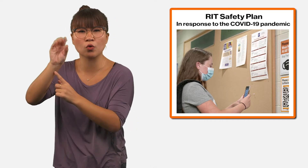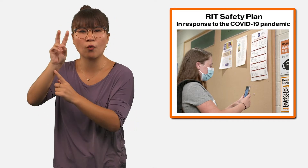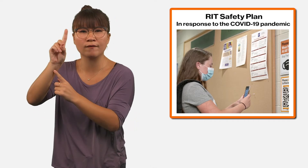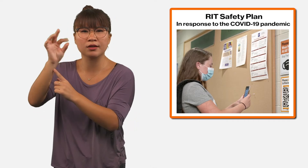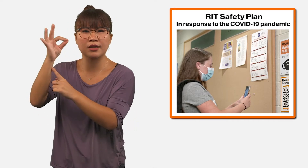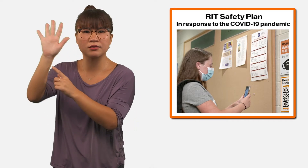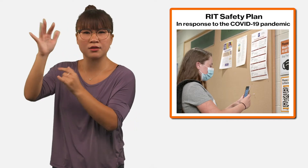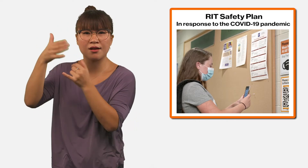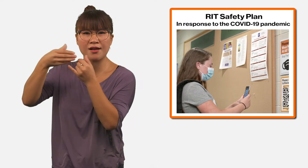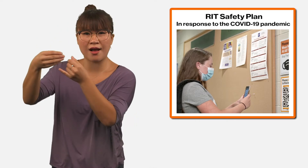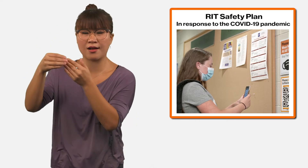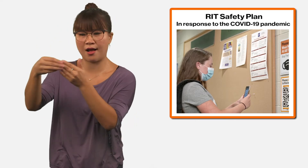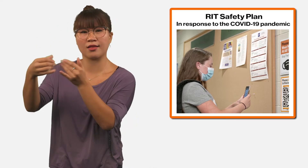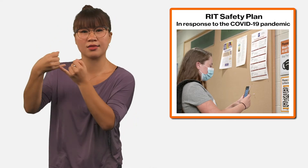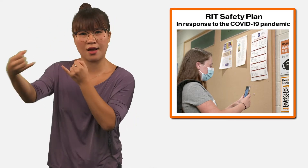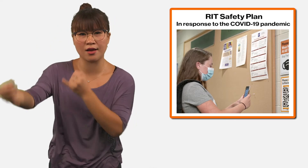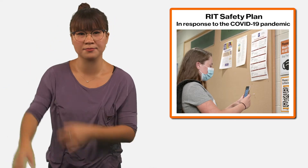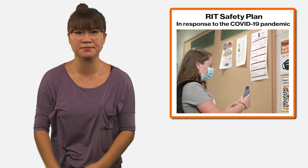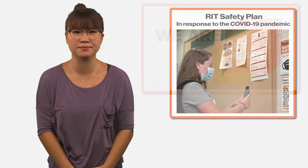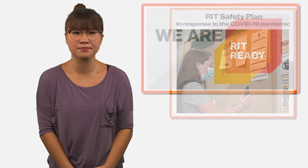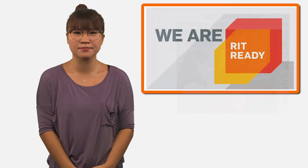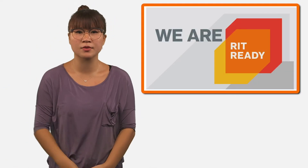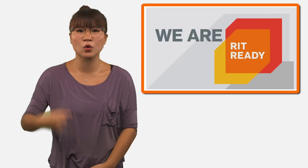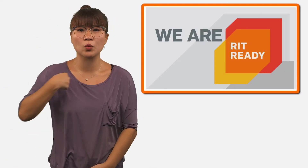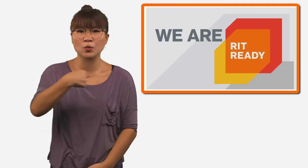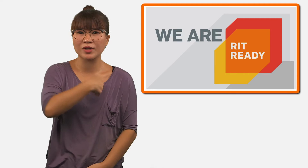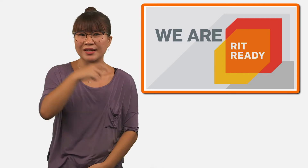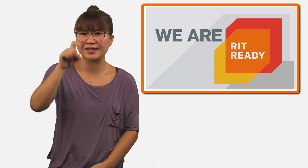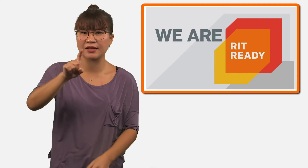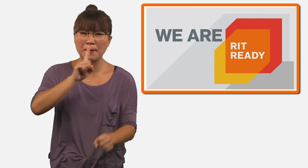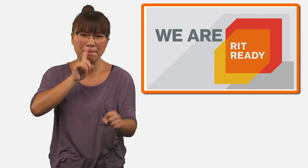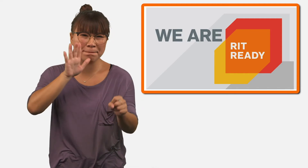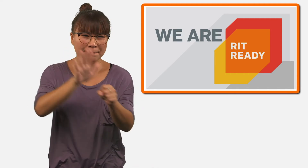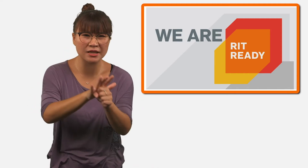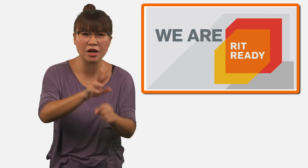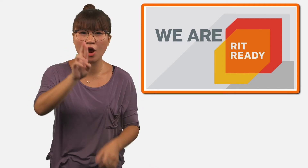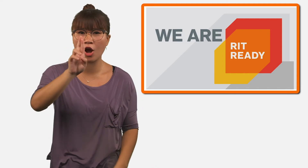wear your mask, wash your hands according to COVID-19 guidelines.